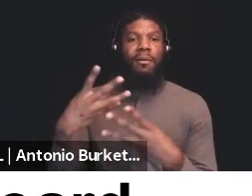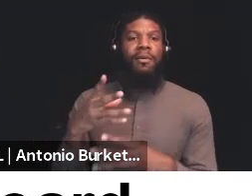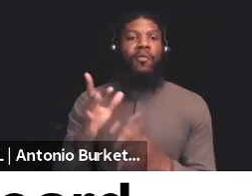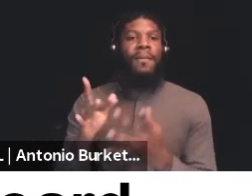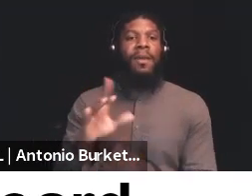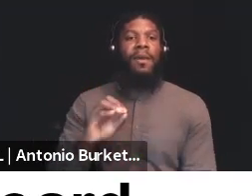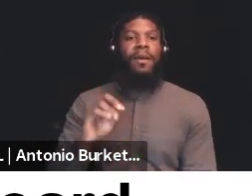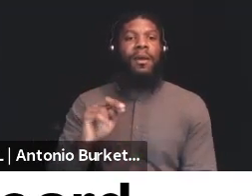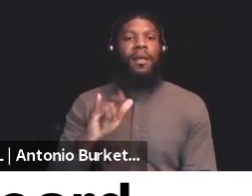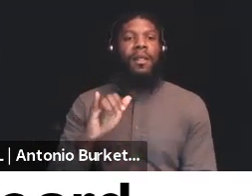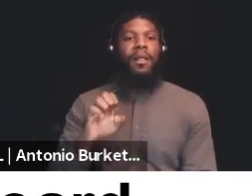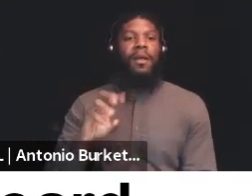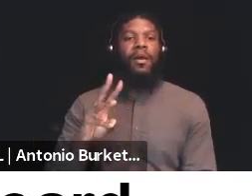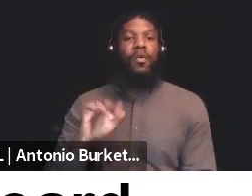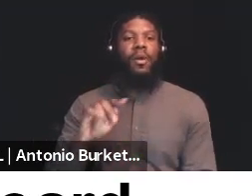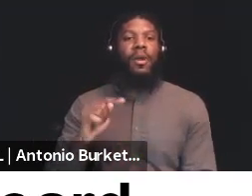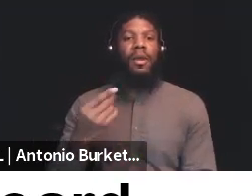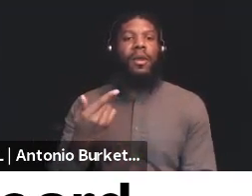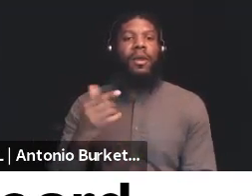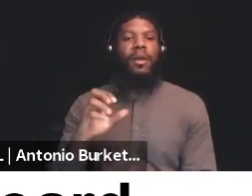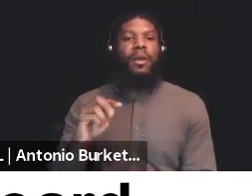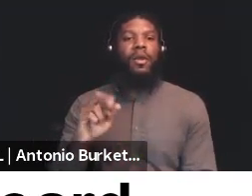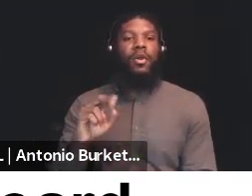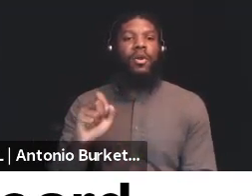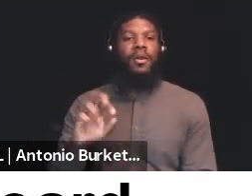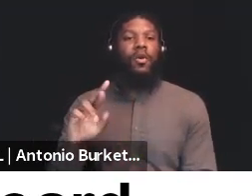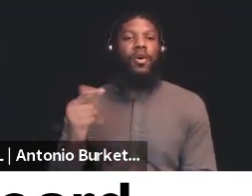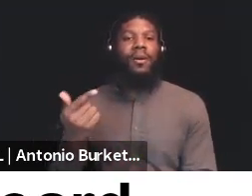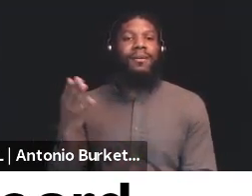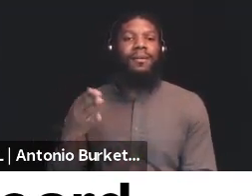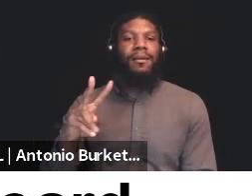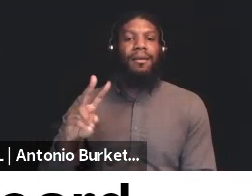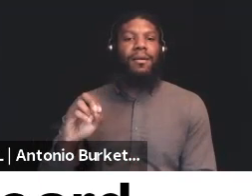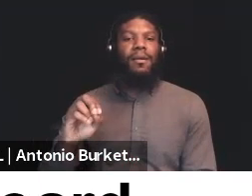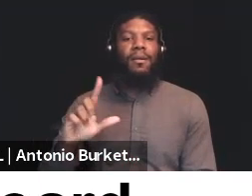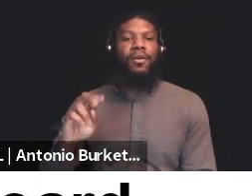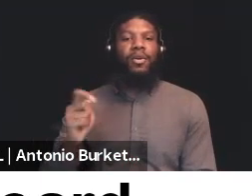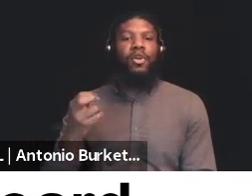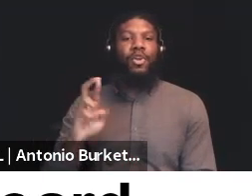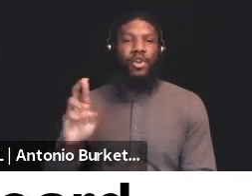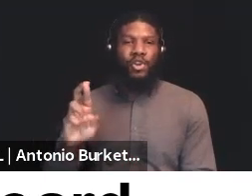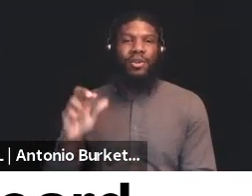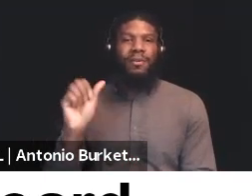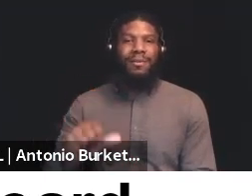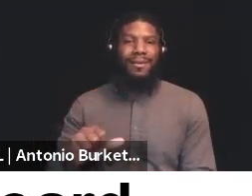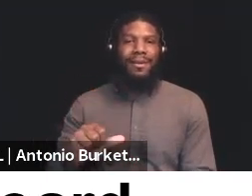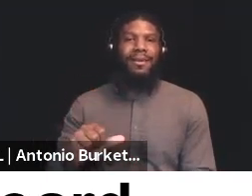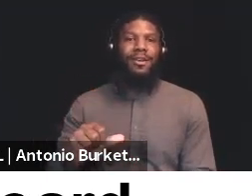www.onlinewritingcentersorg, and then to volunteer go to www.onlinewritingceenters.org/volunteer.